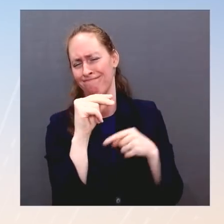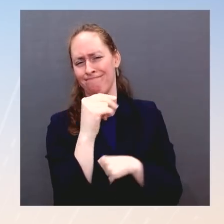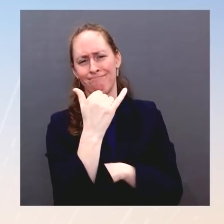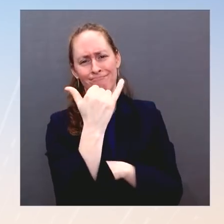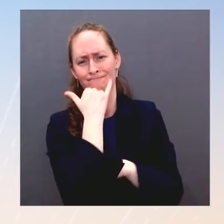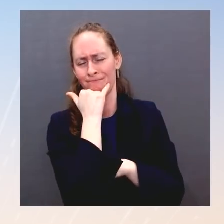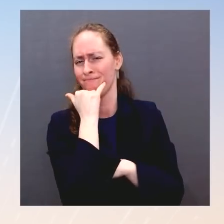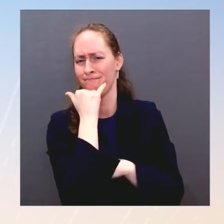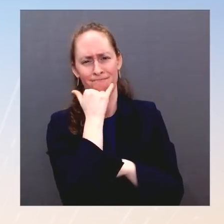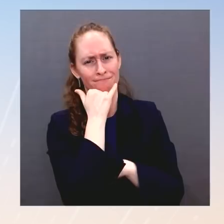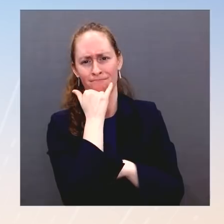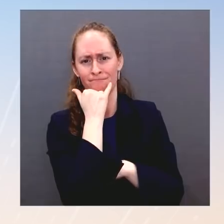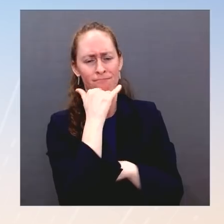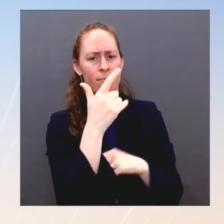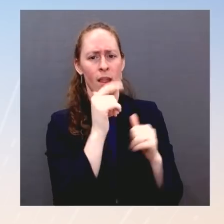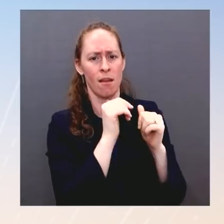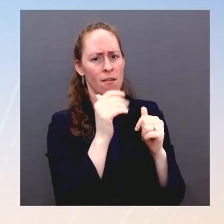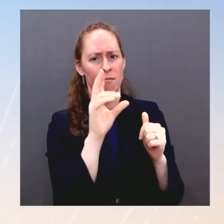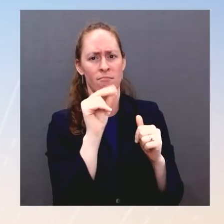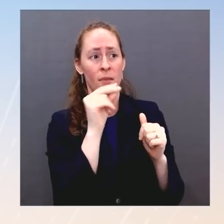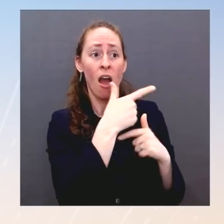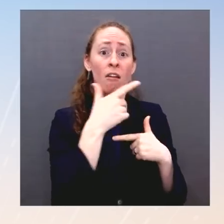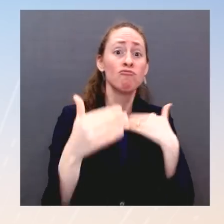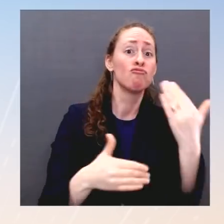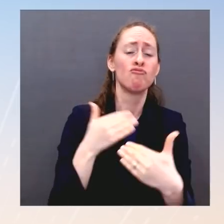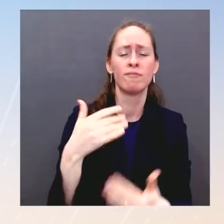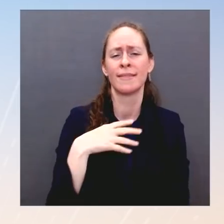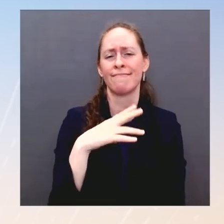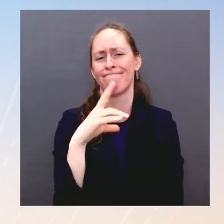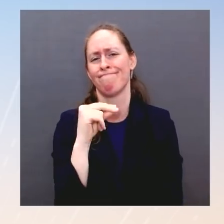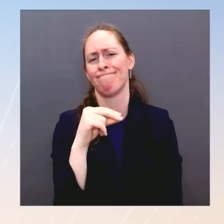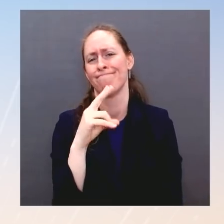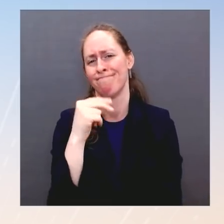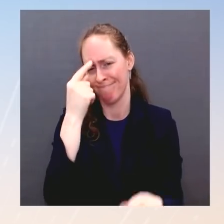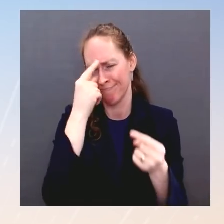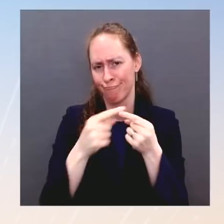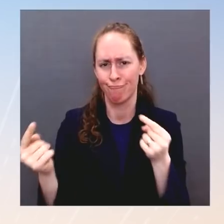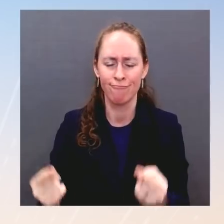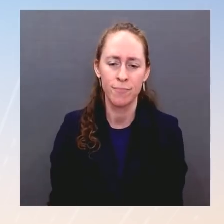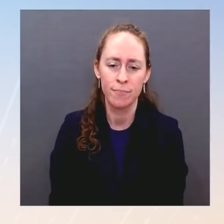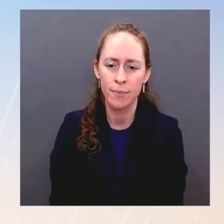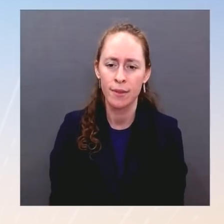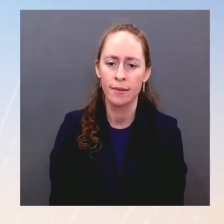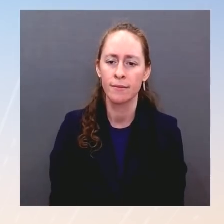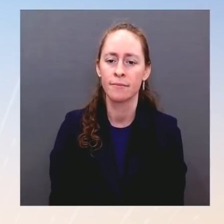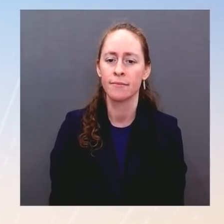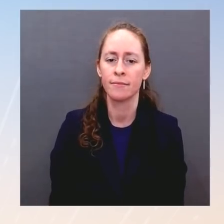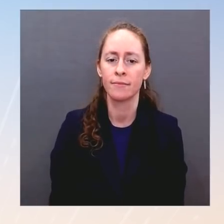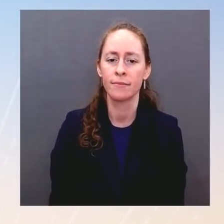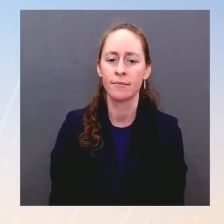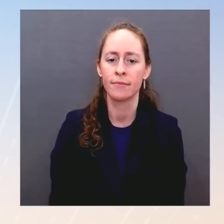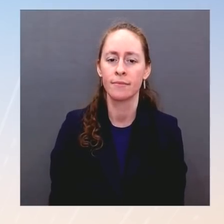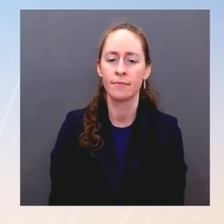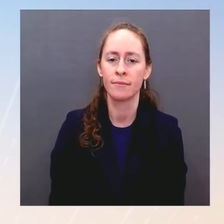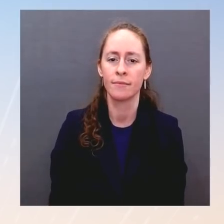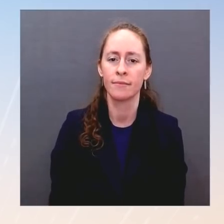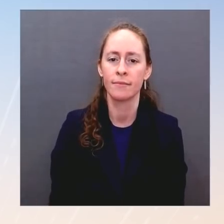Go ahead. The Press: Yeah. Just wanted to ask -- continuing the questions on sanctions -- Ms. Psaki: Yeah. The Press: Today, we saw that the Italian government